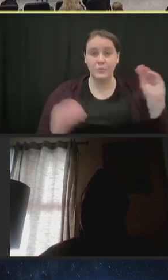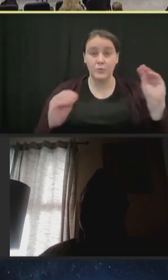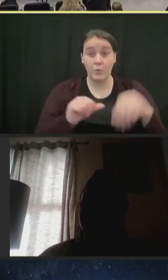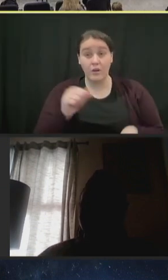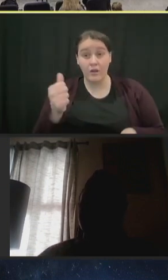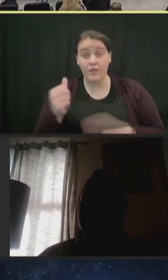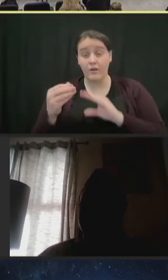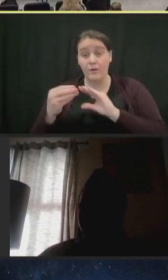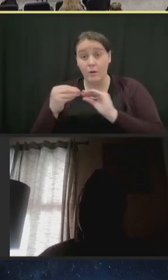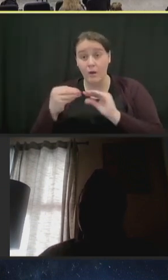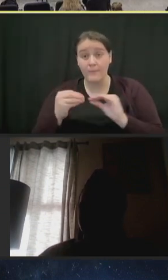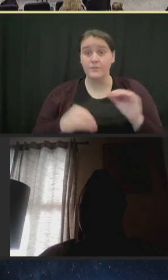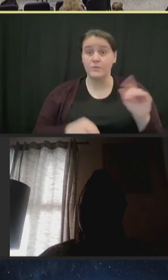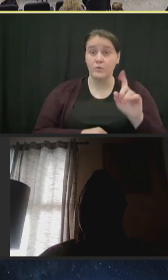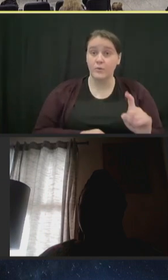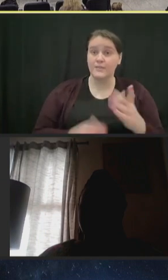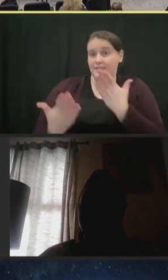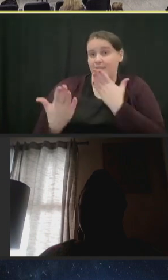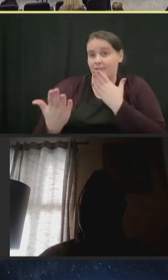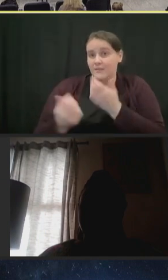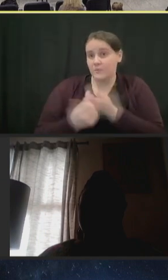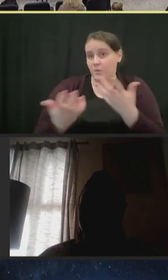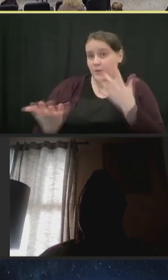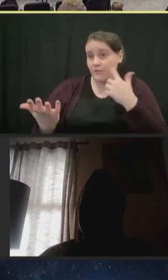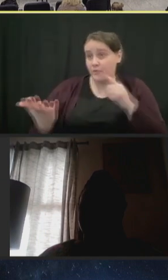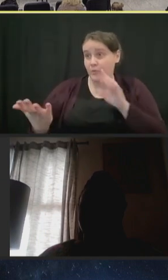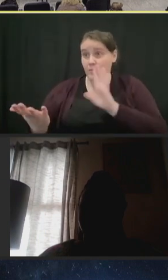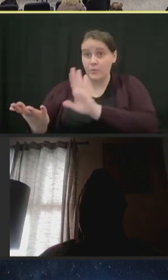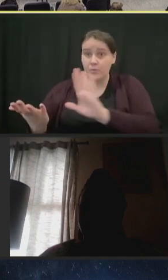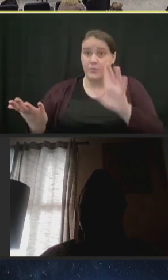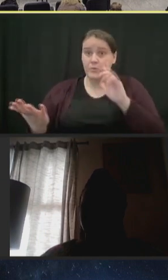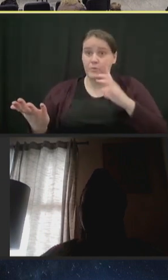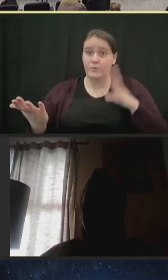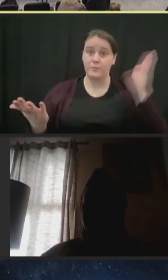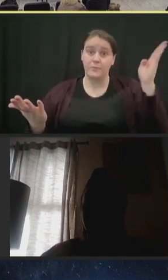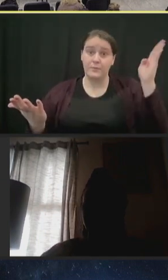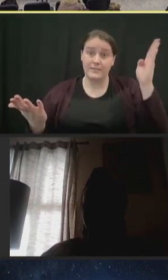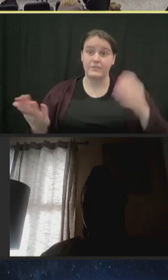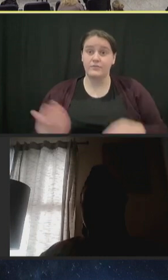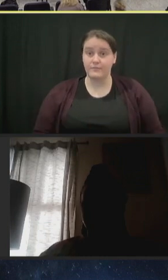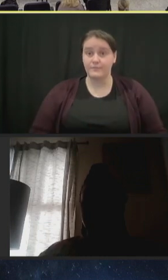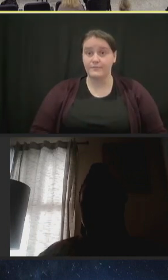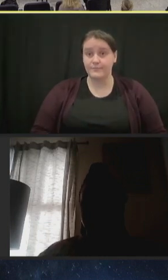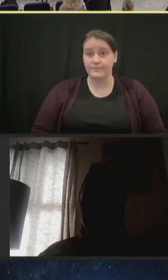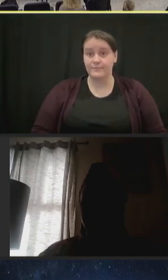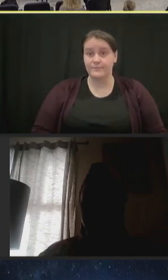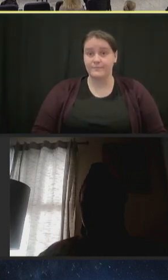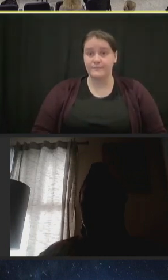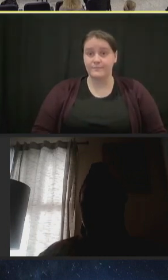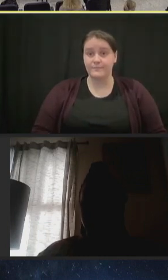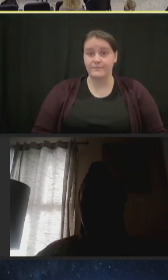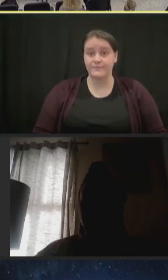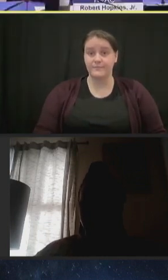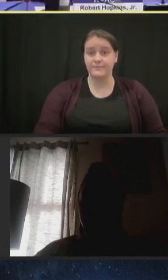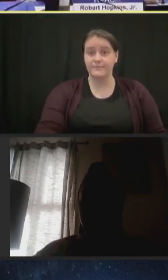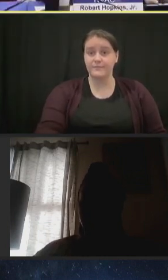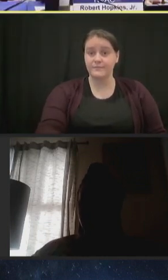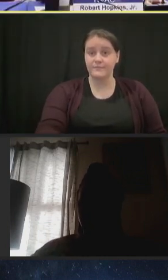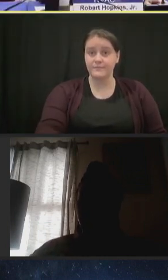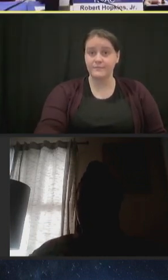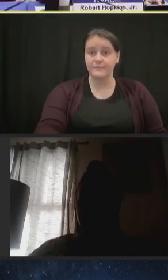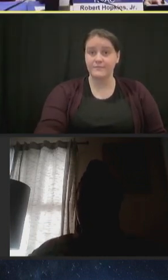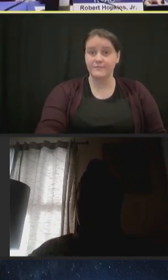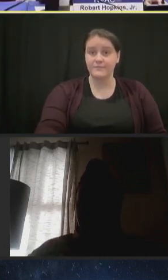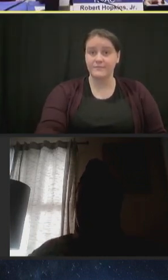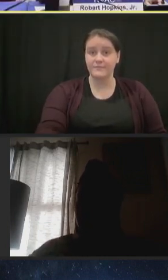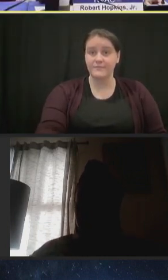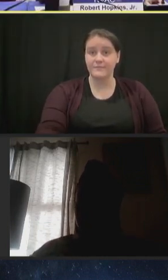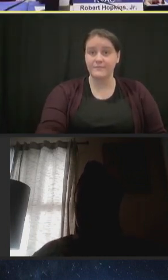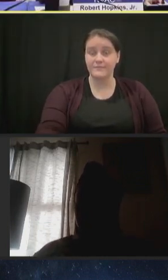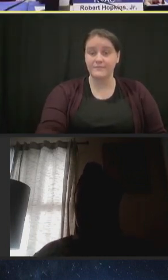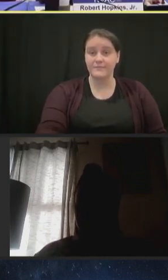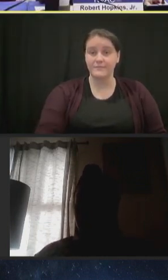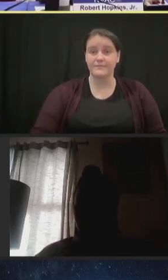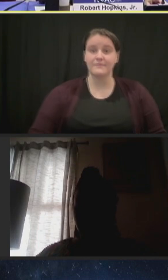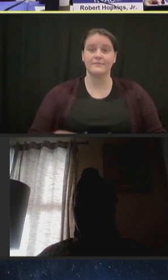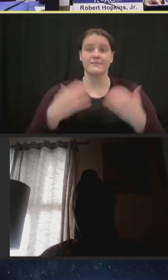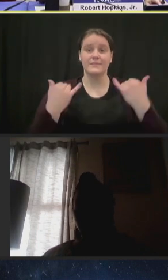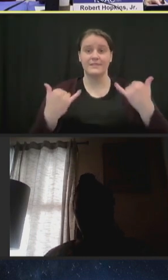to thank you very much for your presentations. And at this point, we have reached the end of